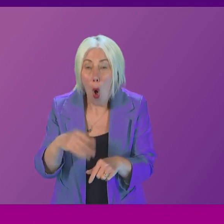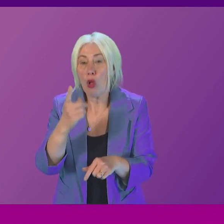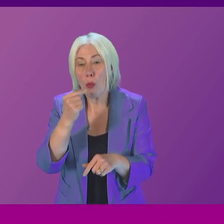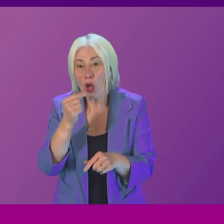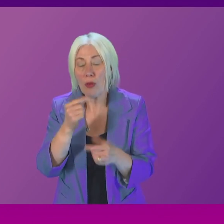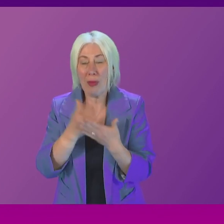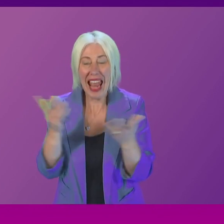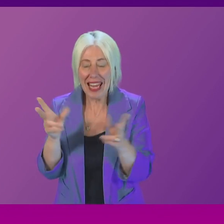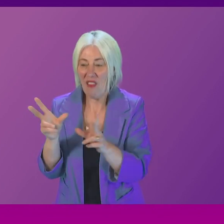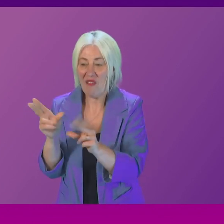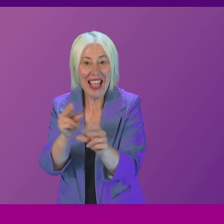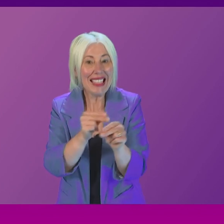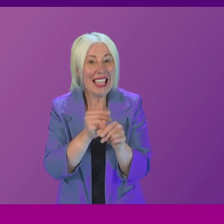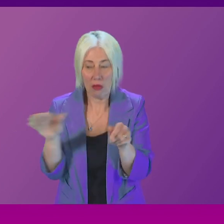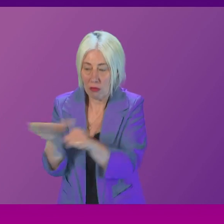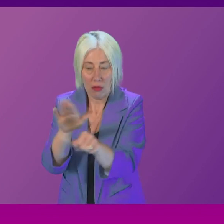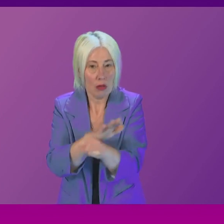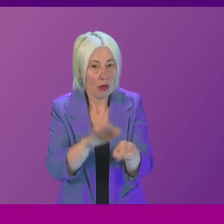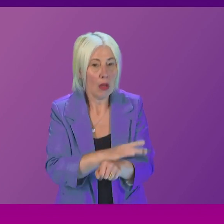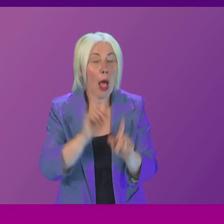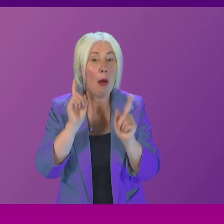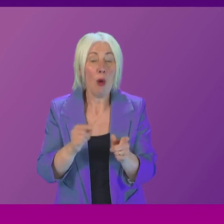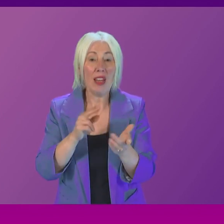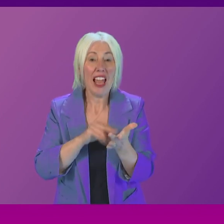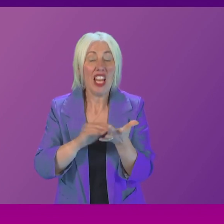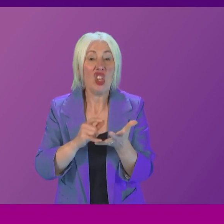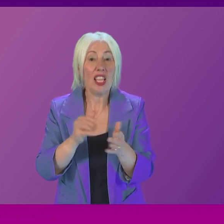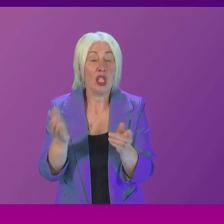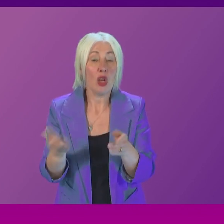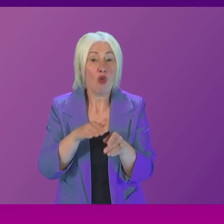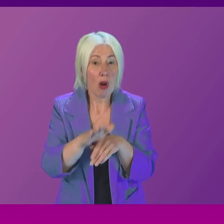However, there can be no NHS recovery without a social care recovery.